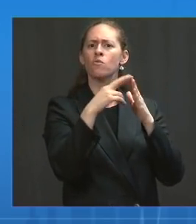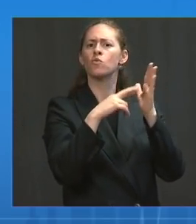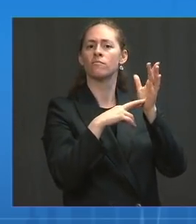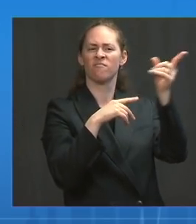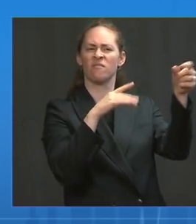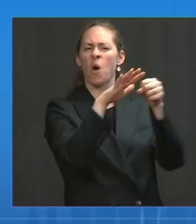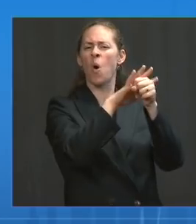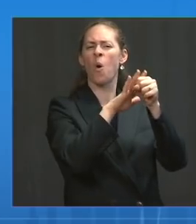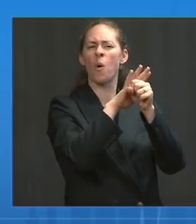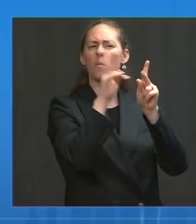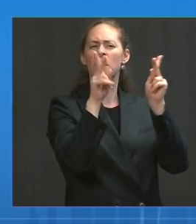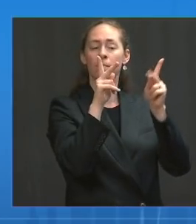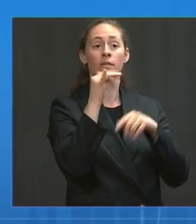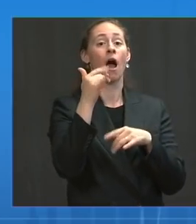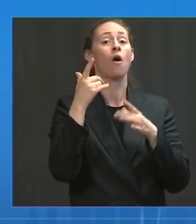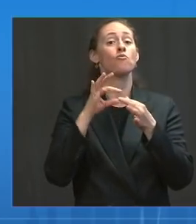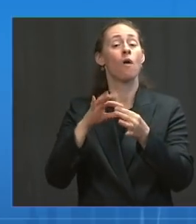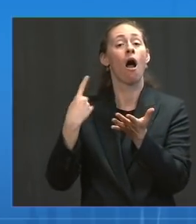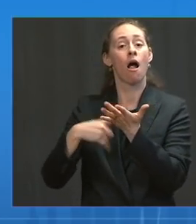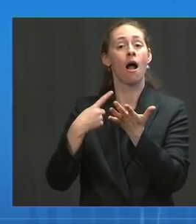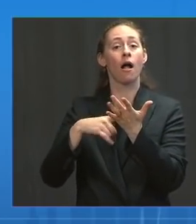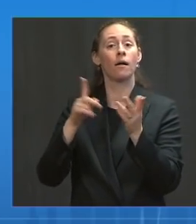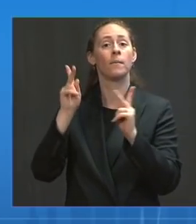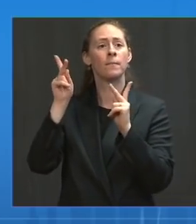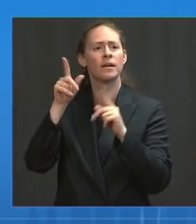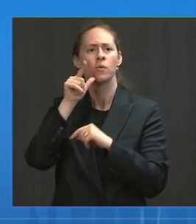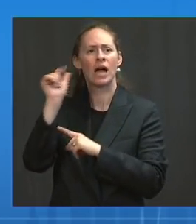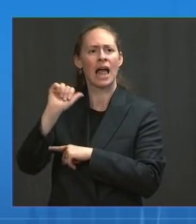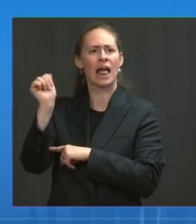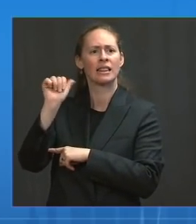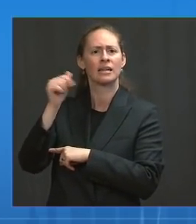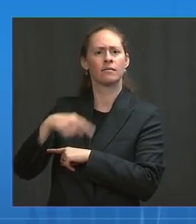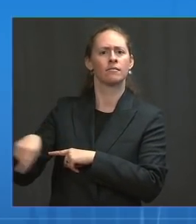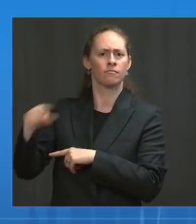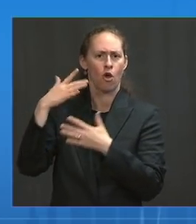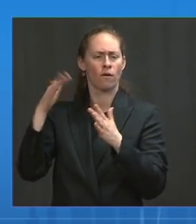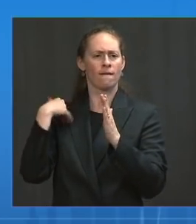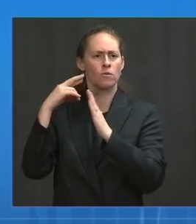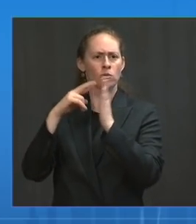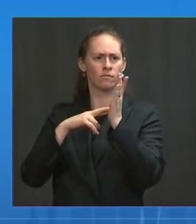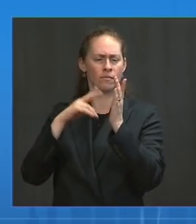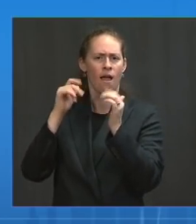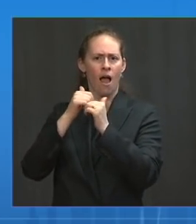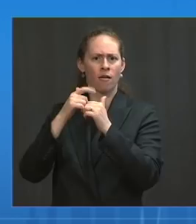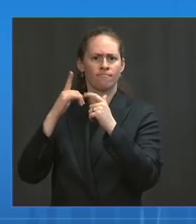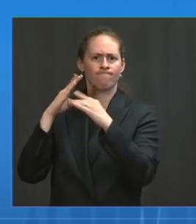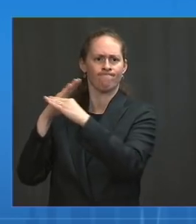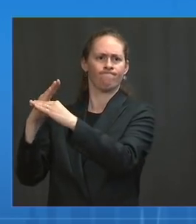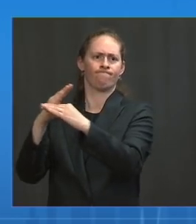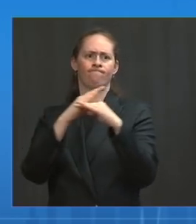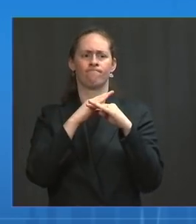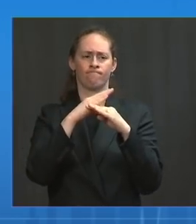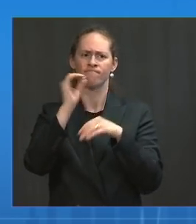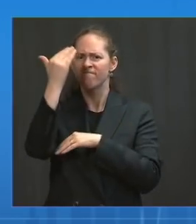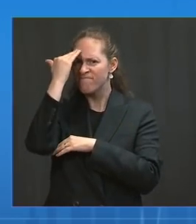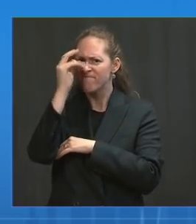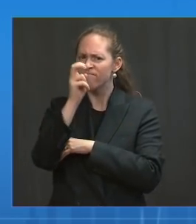the protocols that are in place to protect them are really quite strict and stringent. Many of them, maybe the majority of them